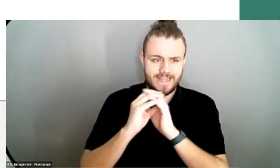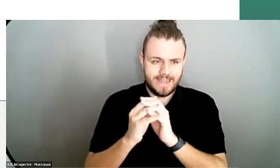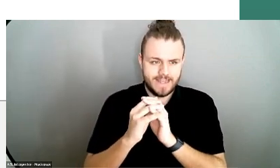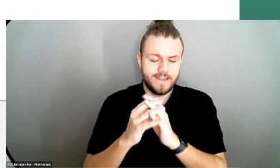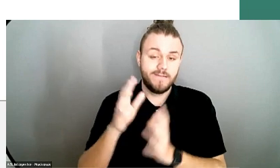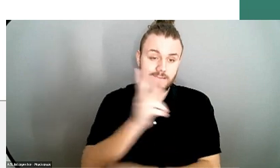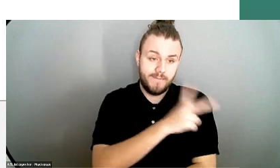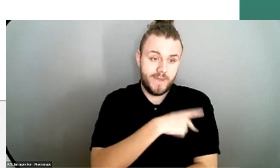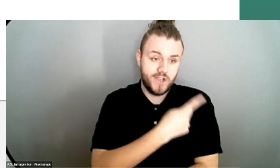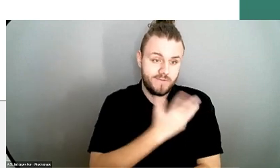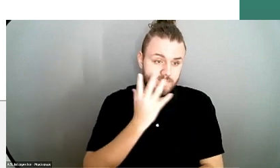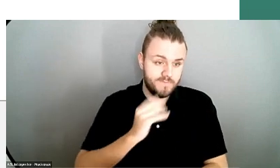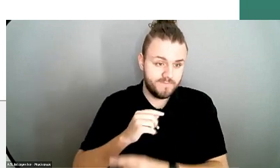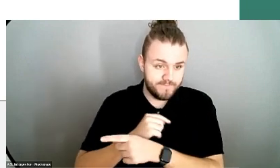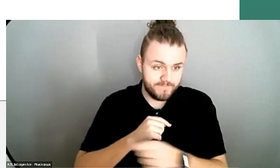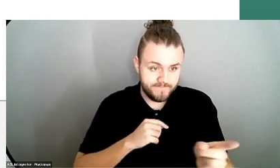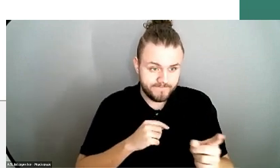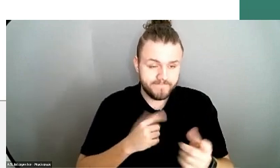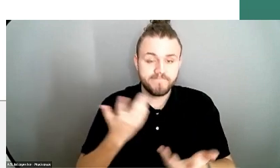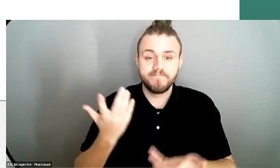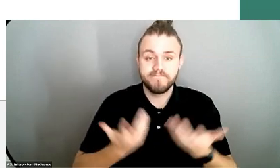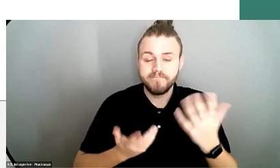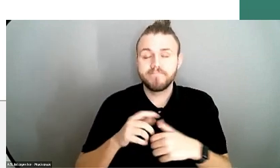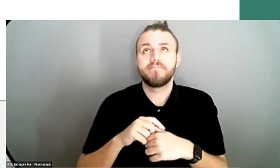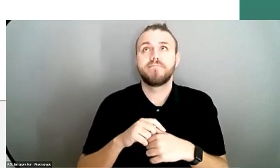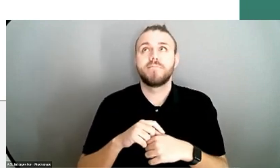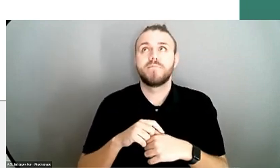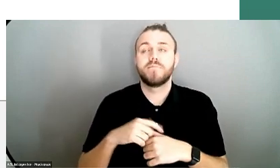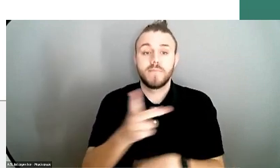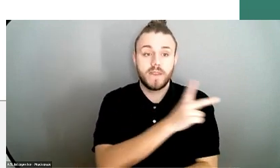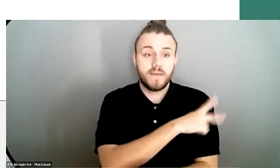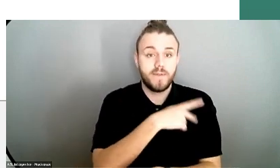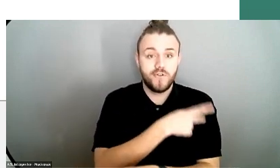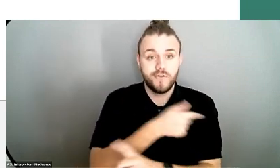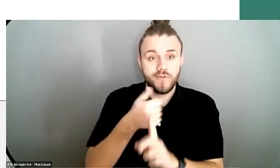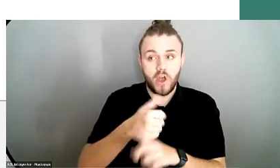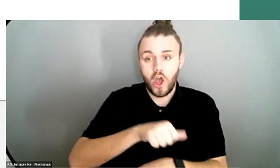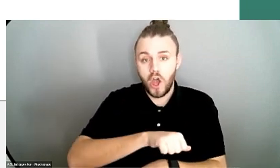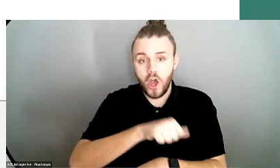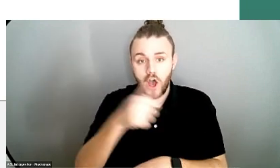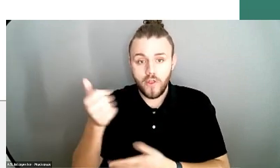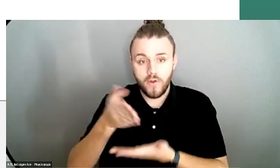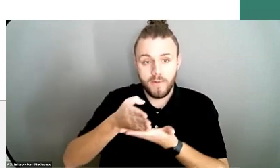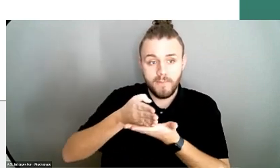We have patients from other marginalized populations,